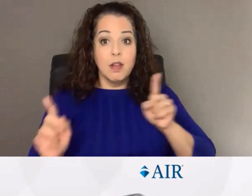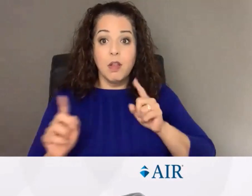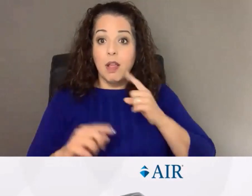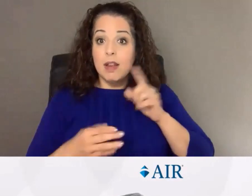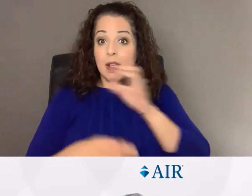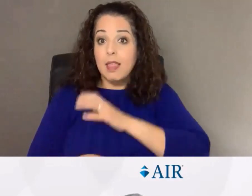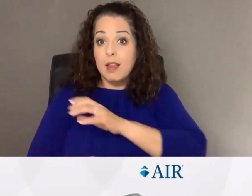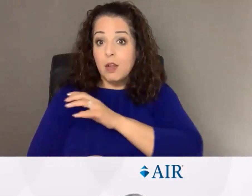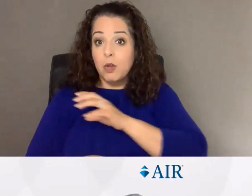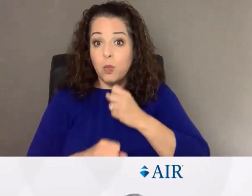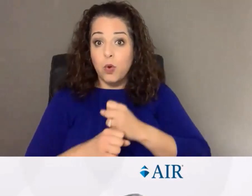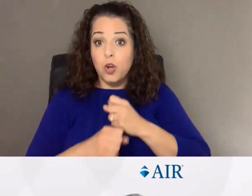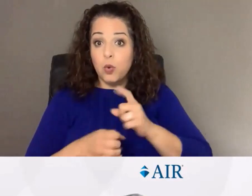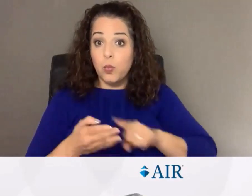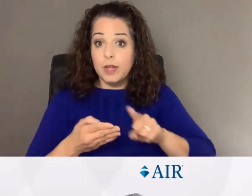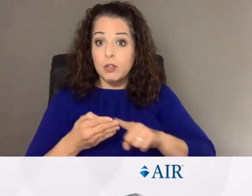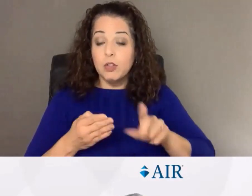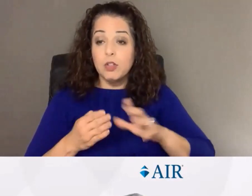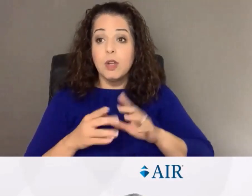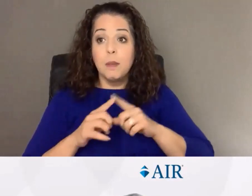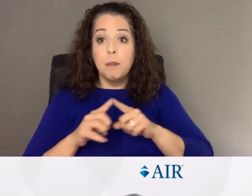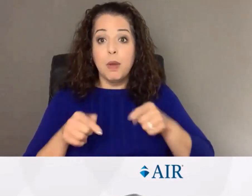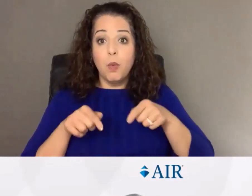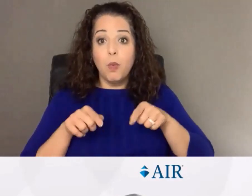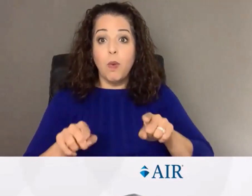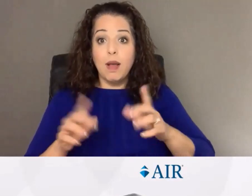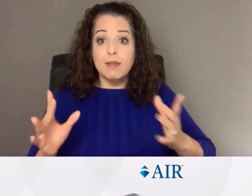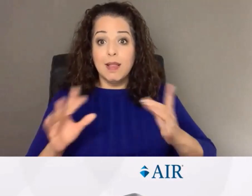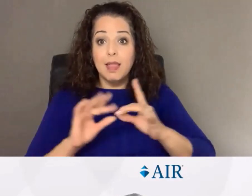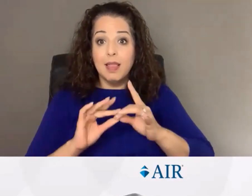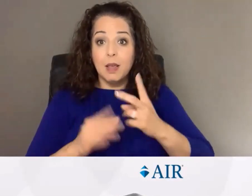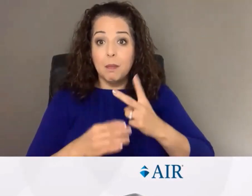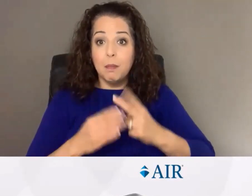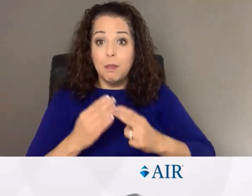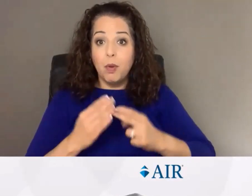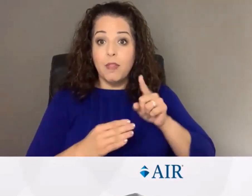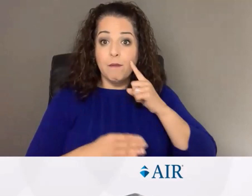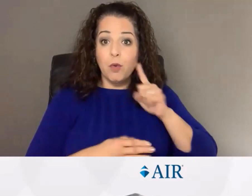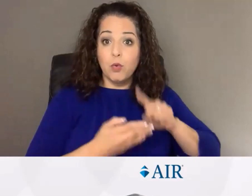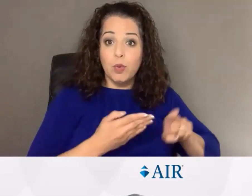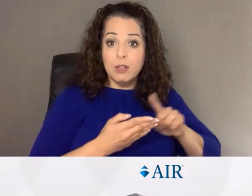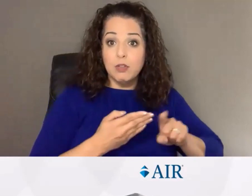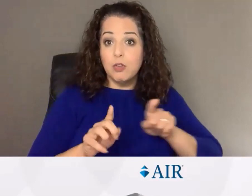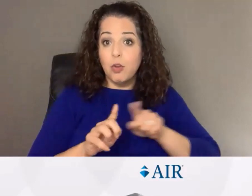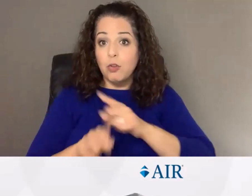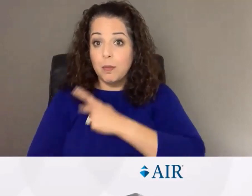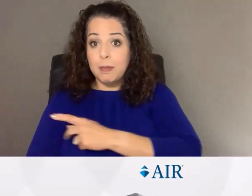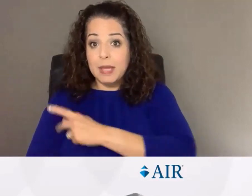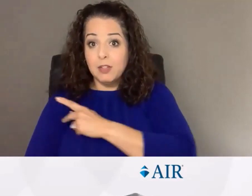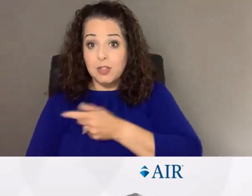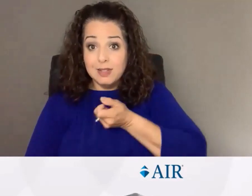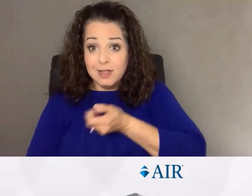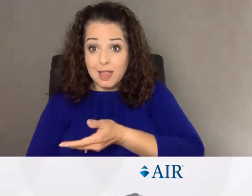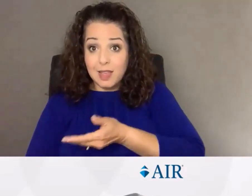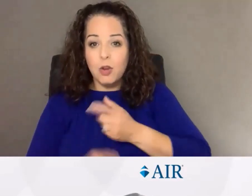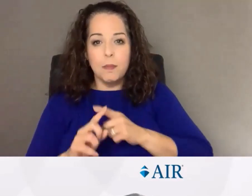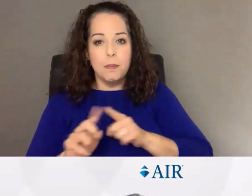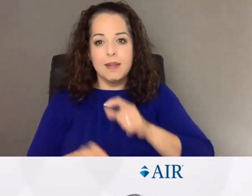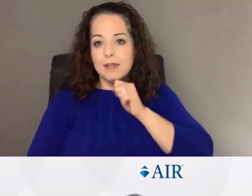While the link between research and patient is there. But they are not called as a knowledge broker.